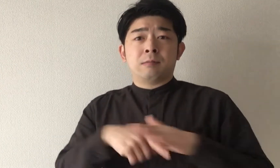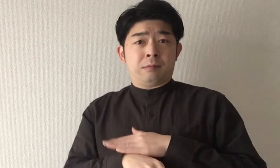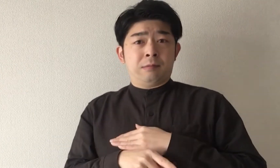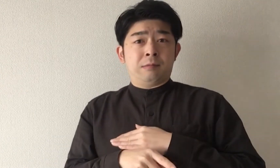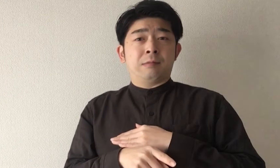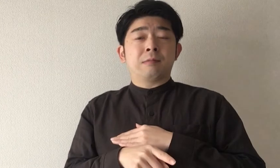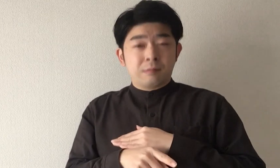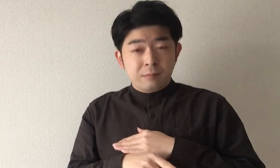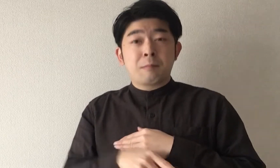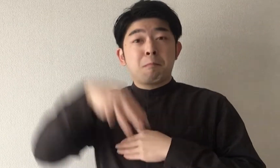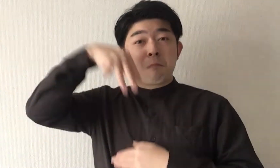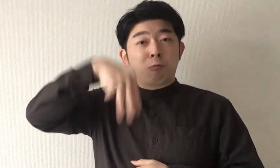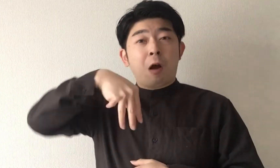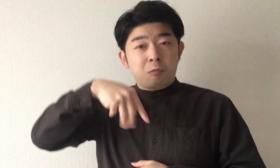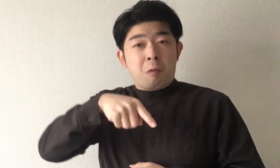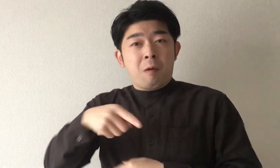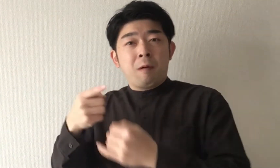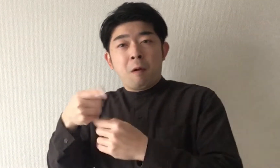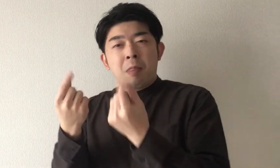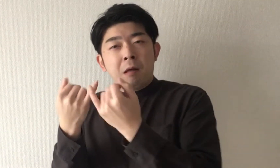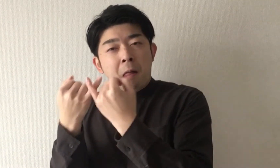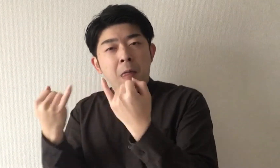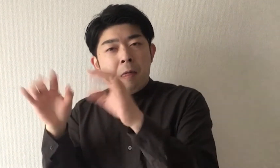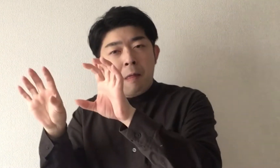McTaggart also thought in a similar way,